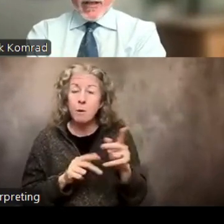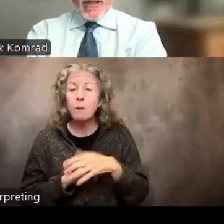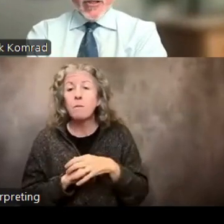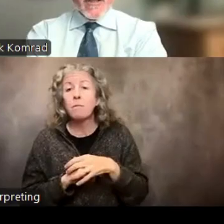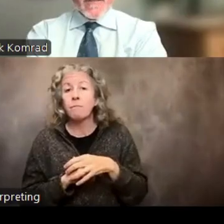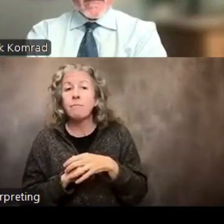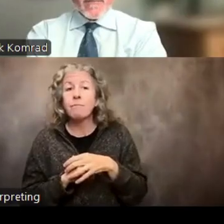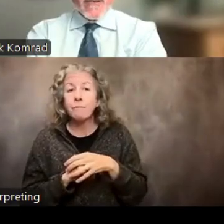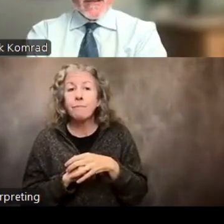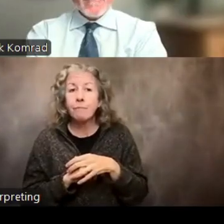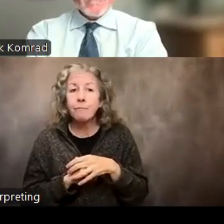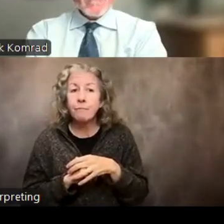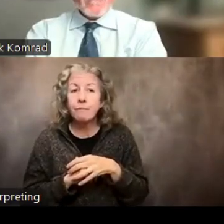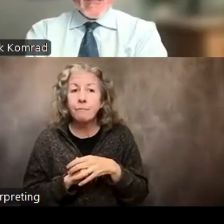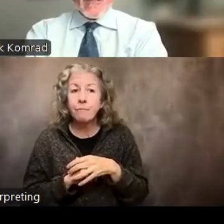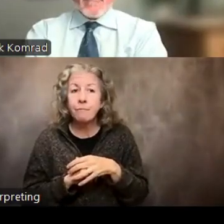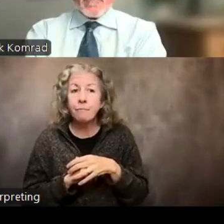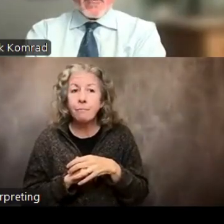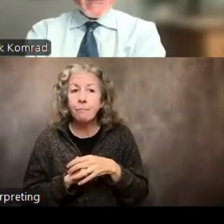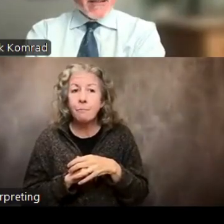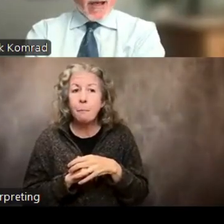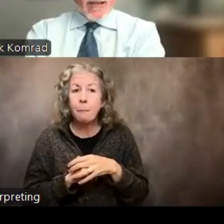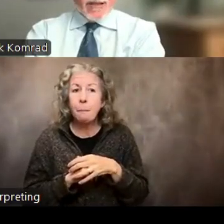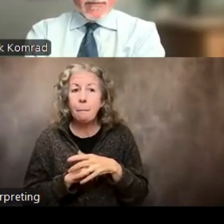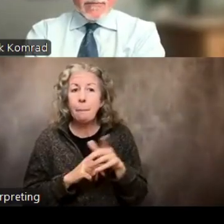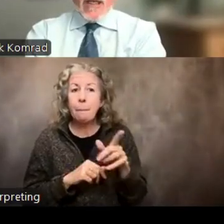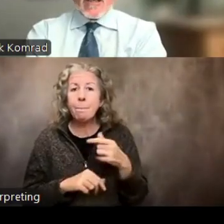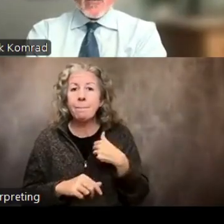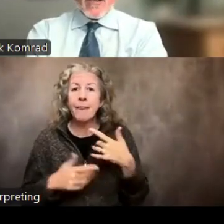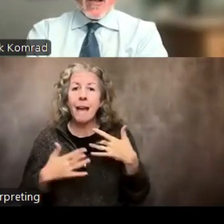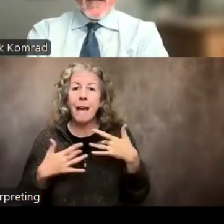conditions. I'm depressed, doctor. Oh, well, have you